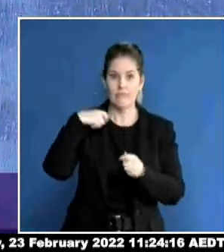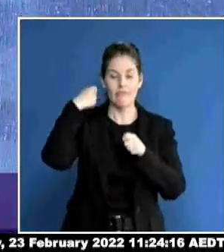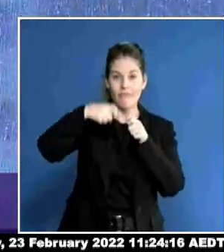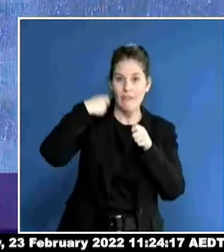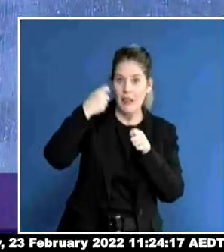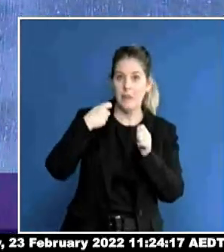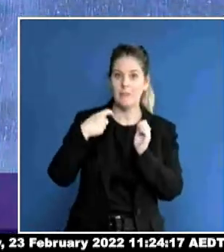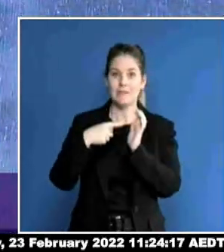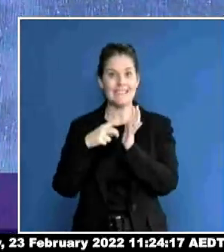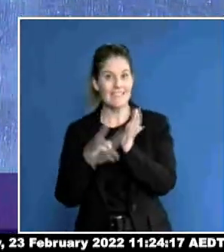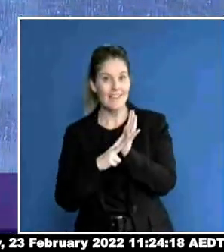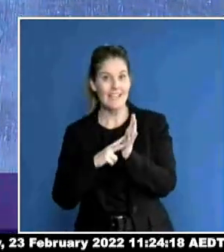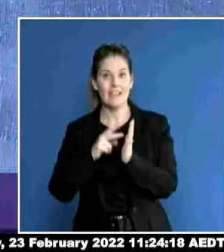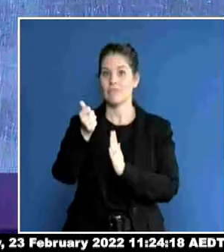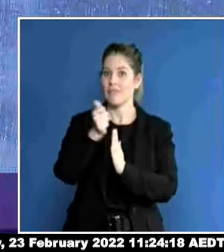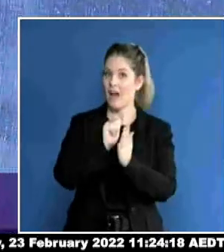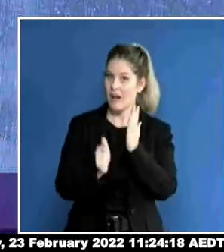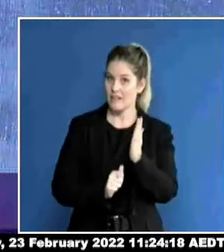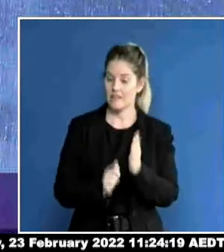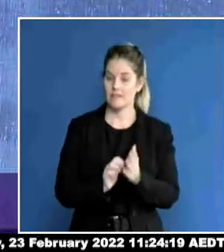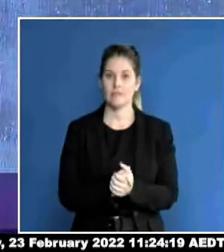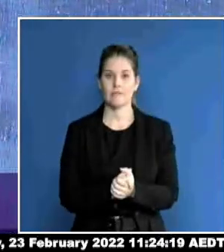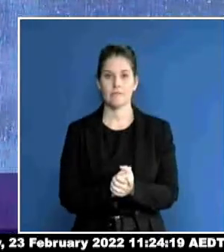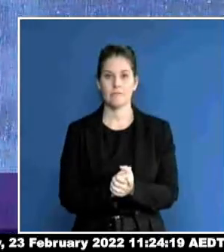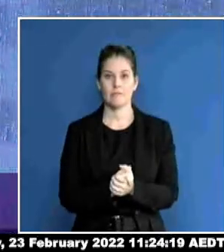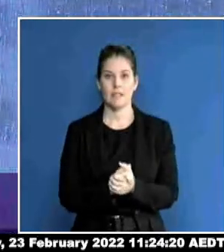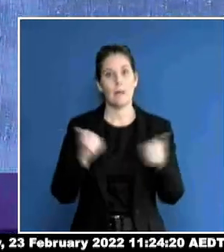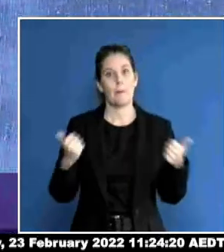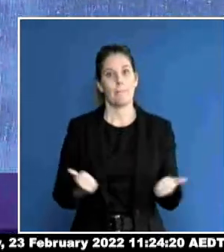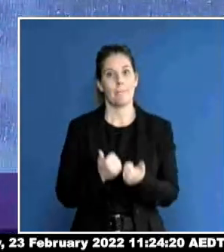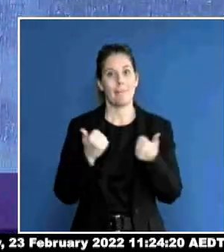He has extensive experience running production companies, building a strong